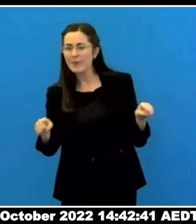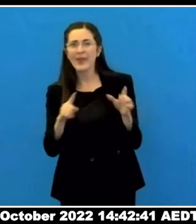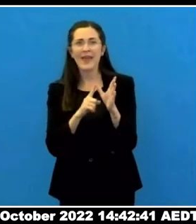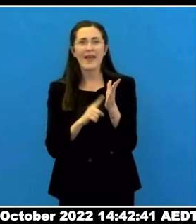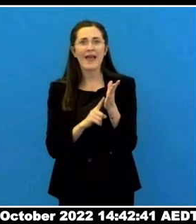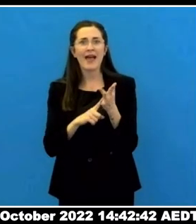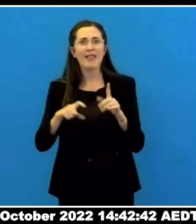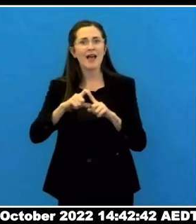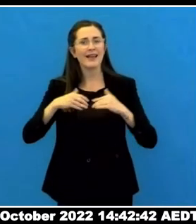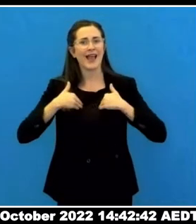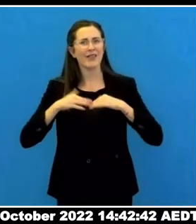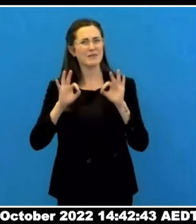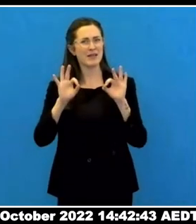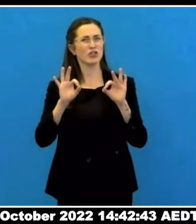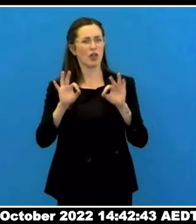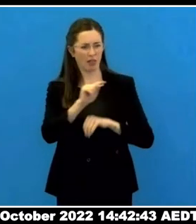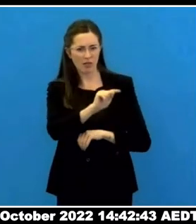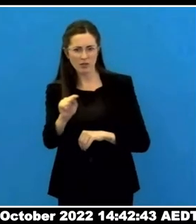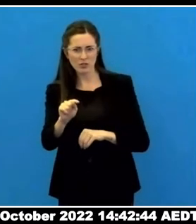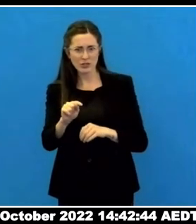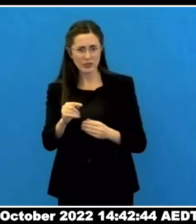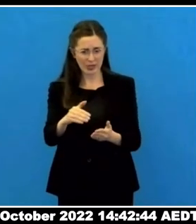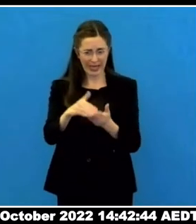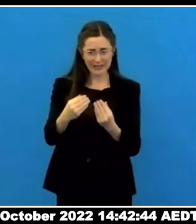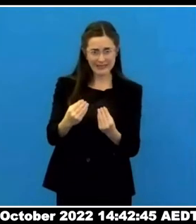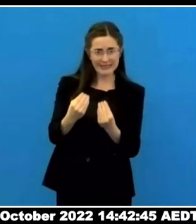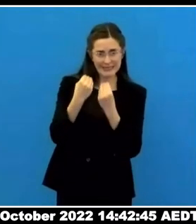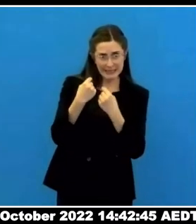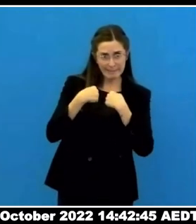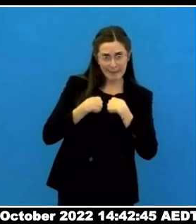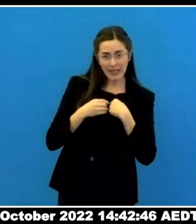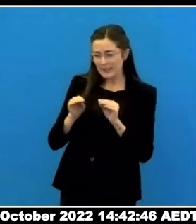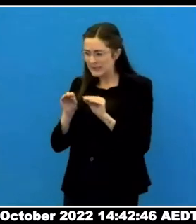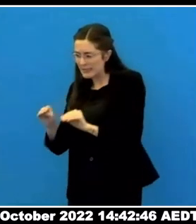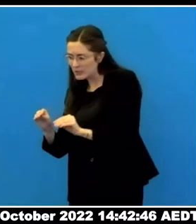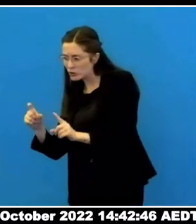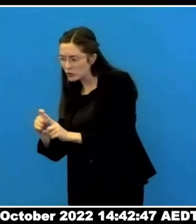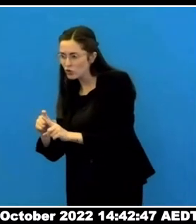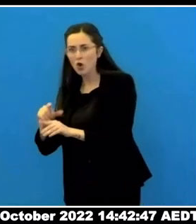to teach my daughter how to do some things by herself and to be more independent.